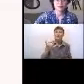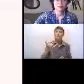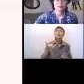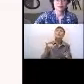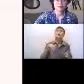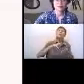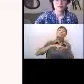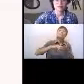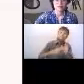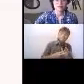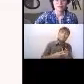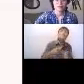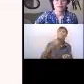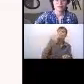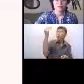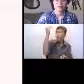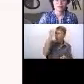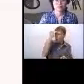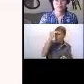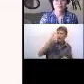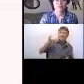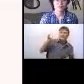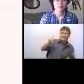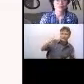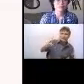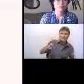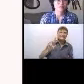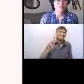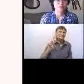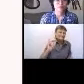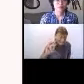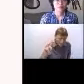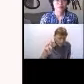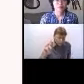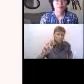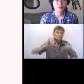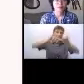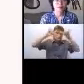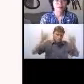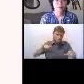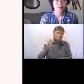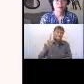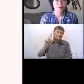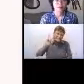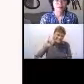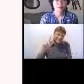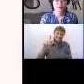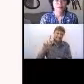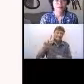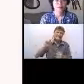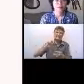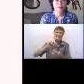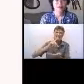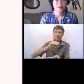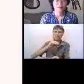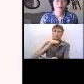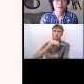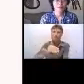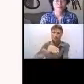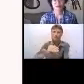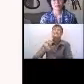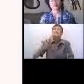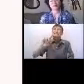of these systems that we refer to have disenfranchised people of colour, racialized folks and Indigenous.